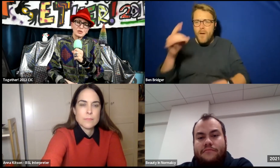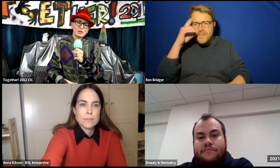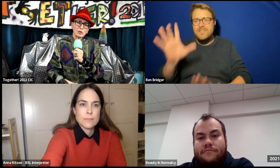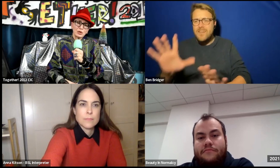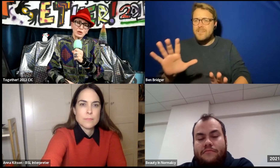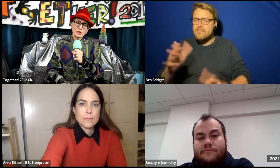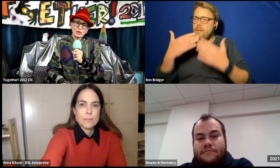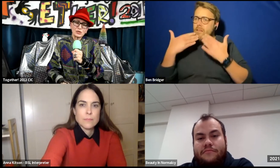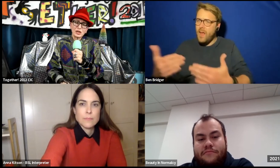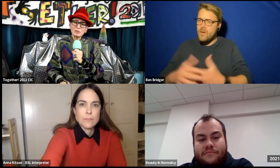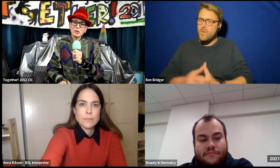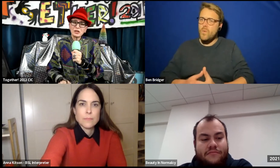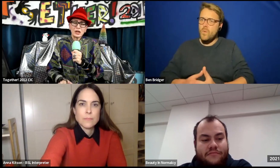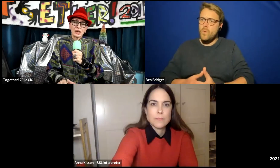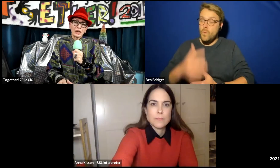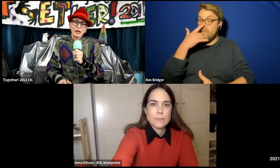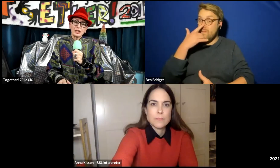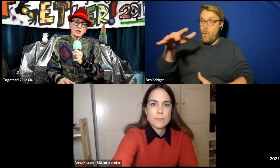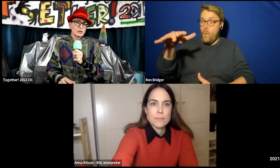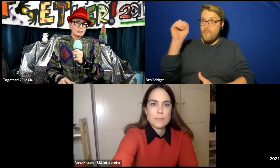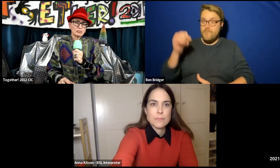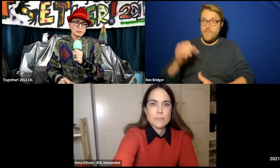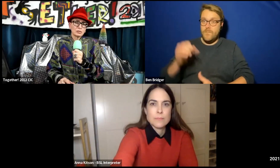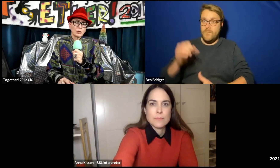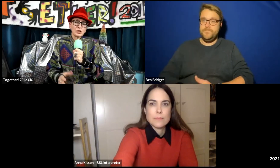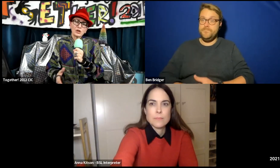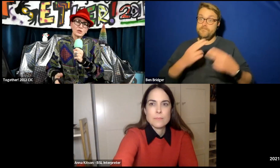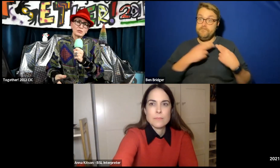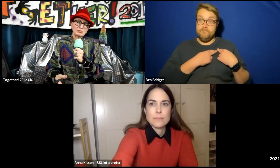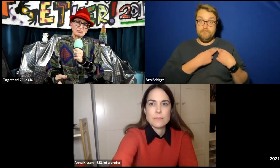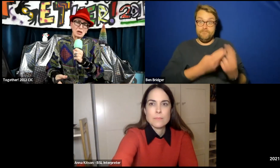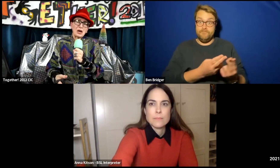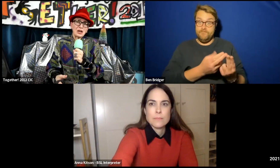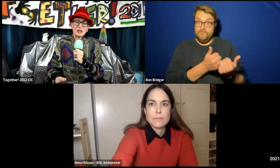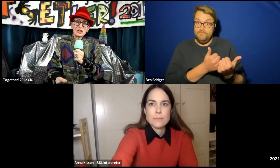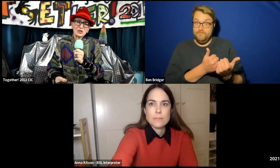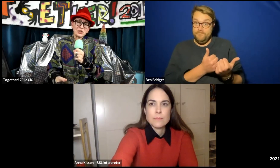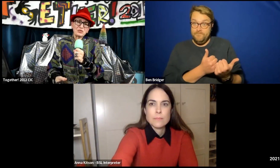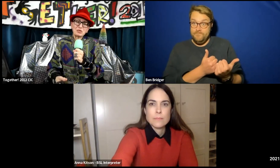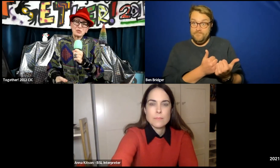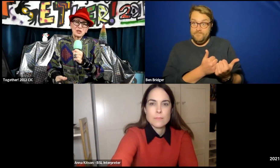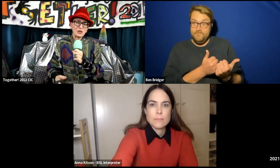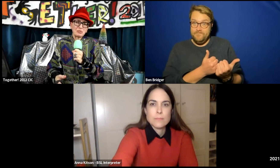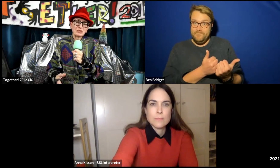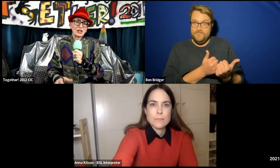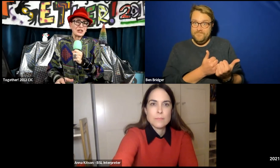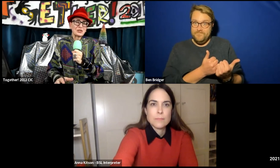spotlight off Emily. We can't, unlike our government, we can't pretend that